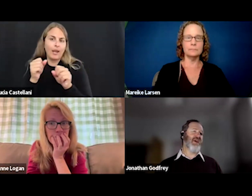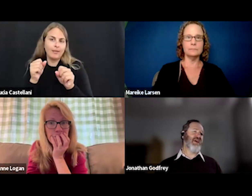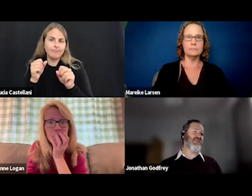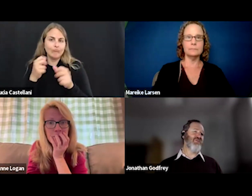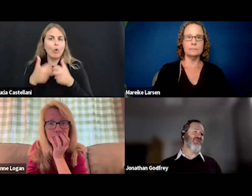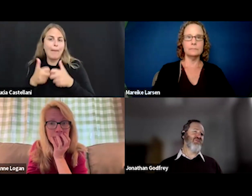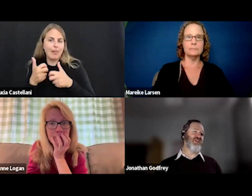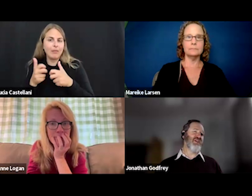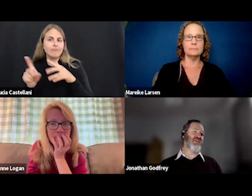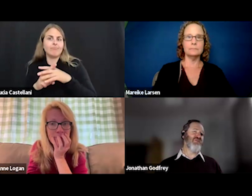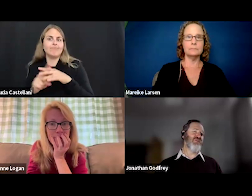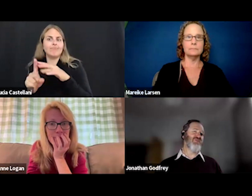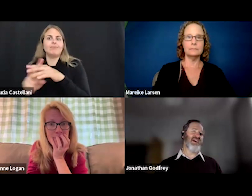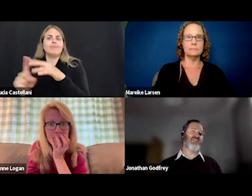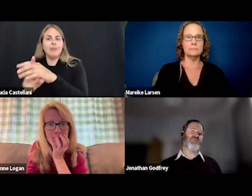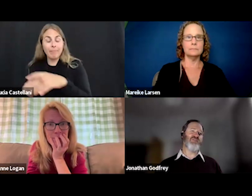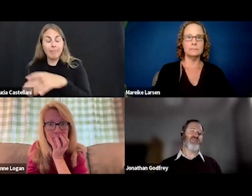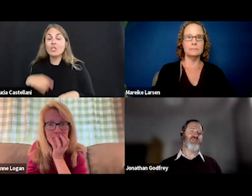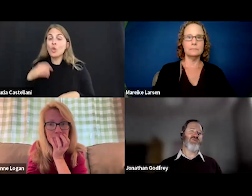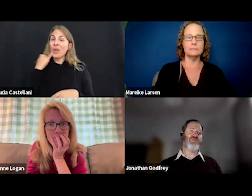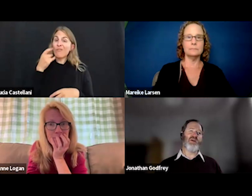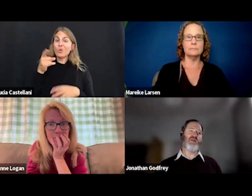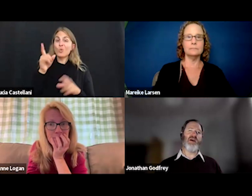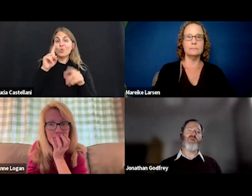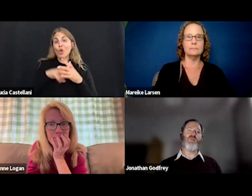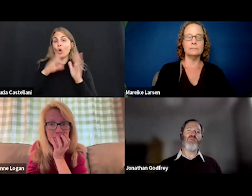And if you start to assume about what